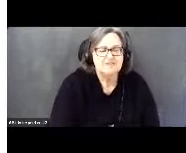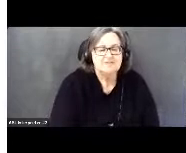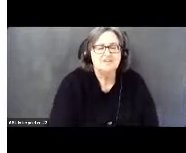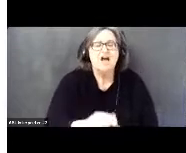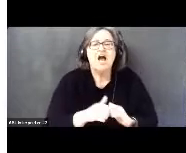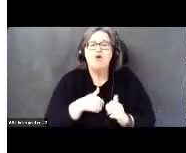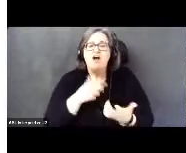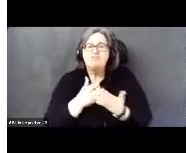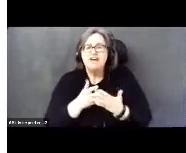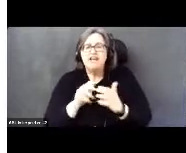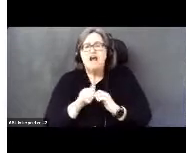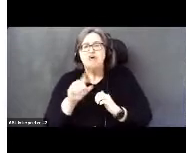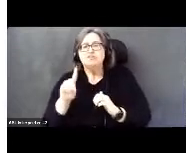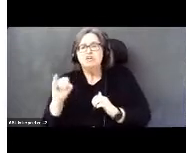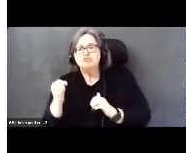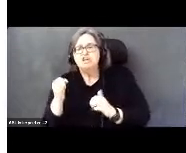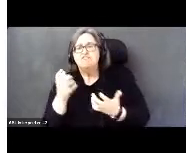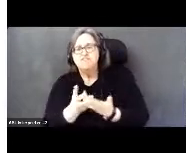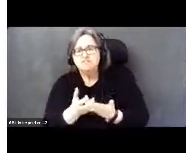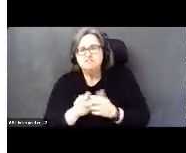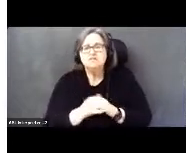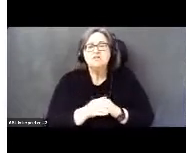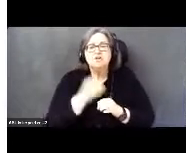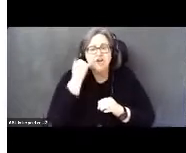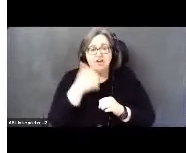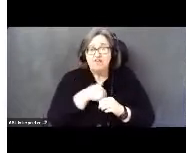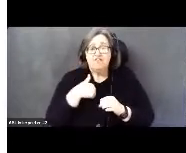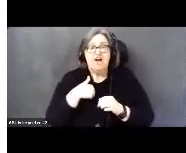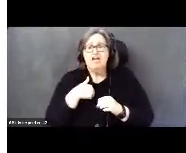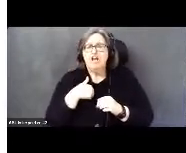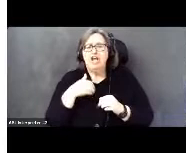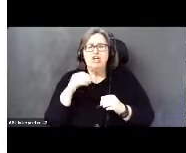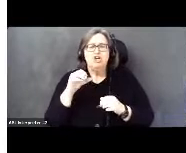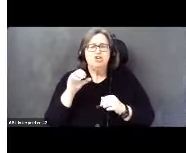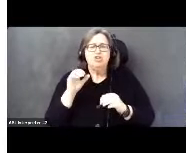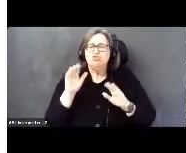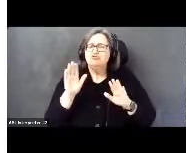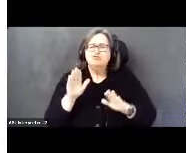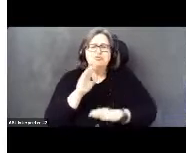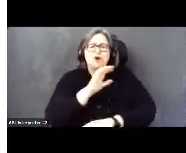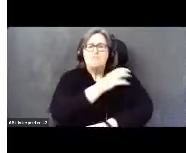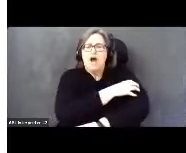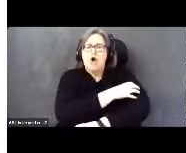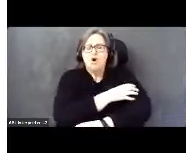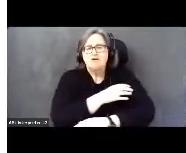fits into the group. If I had a super power or if the Civil Rights Division had the super